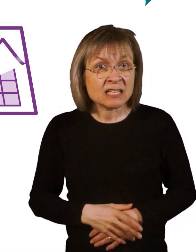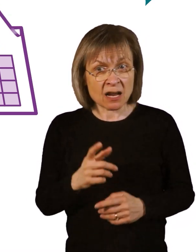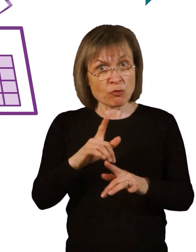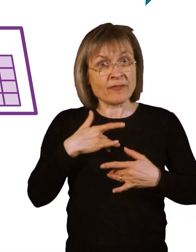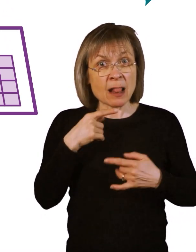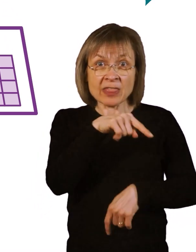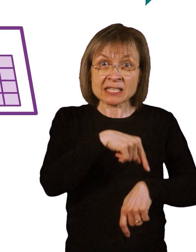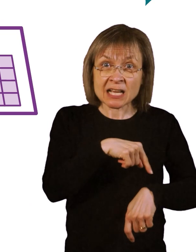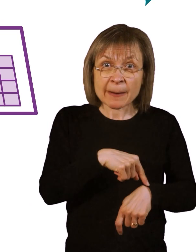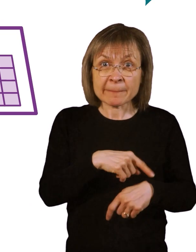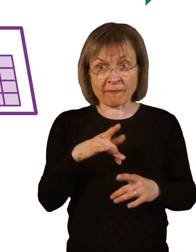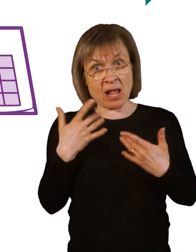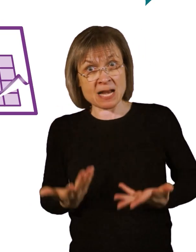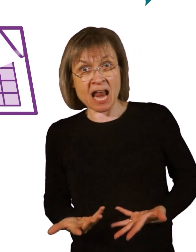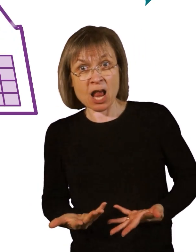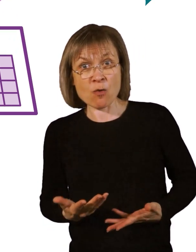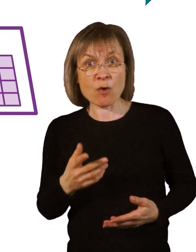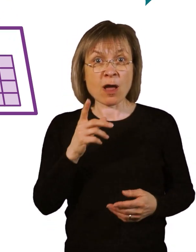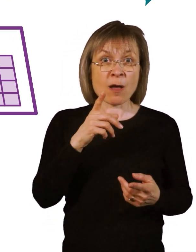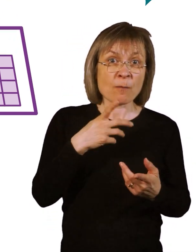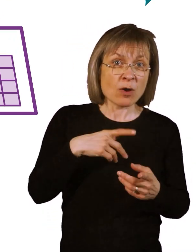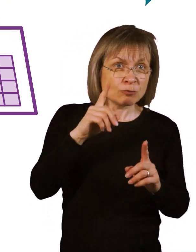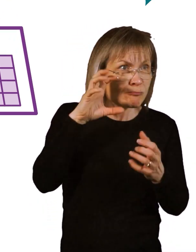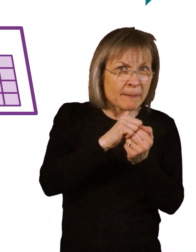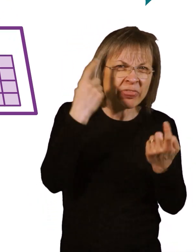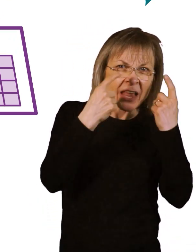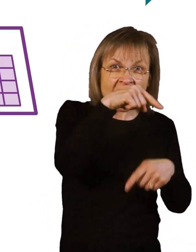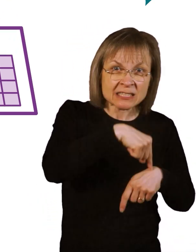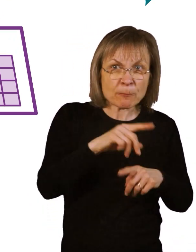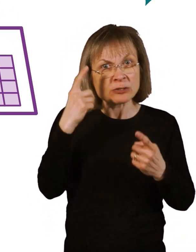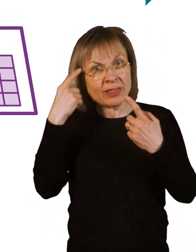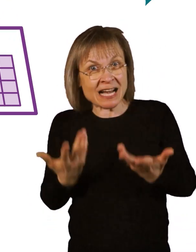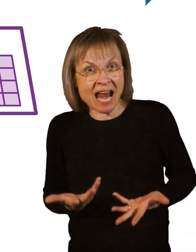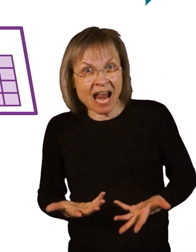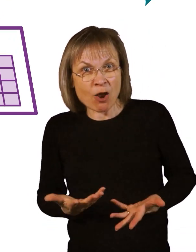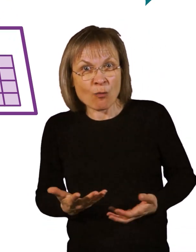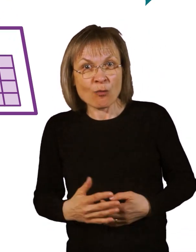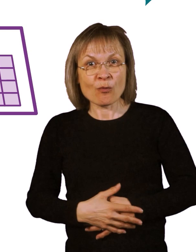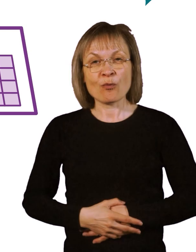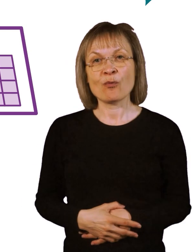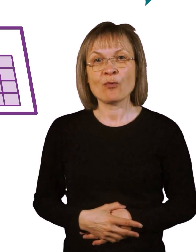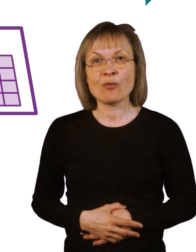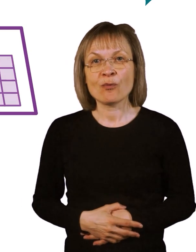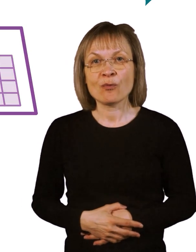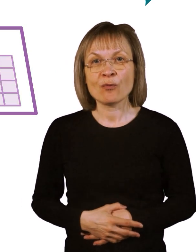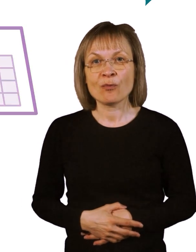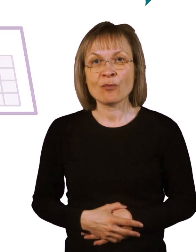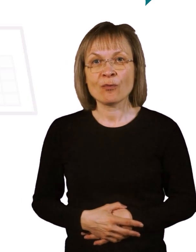how you felt at the time, and how you feel now, as well as what you remember thinking at the time and what you think now.